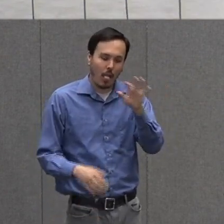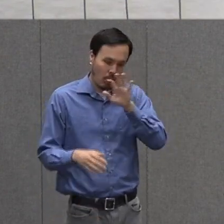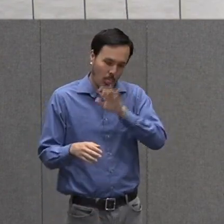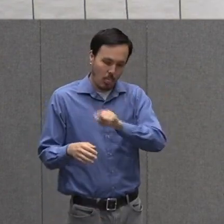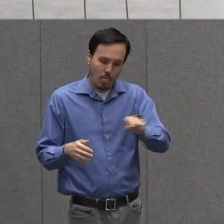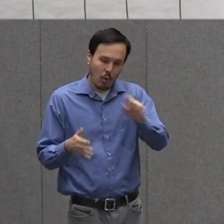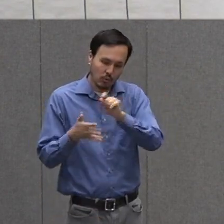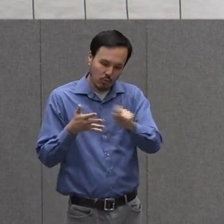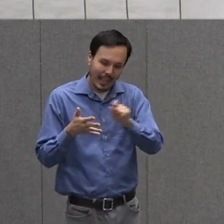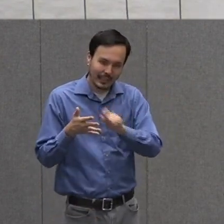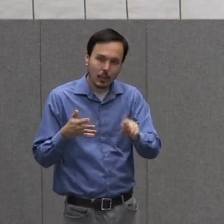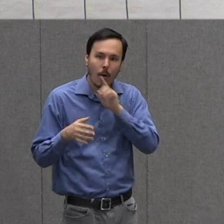This one here